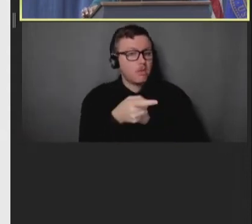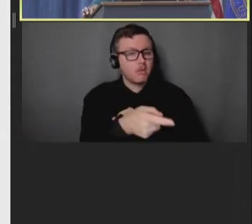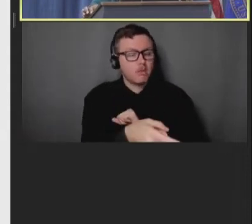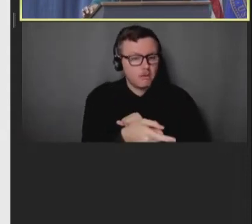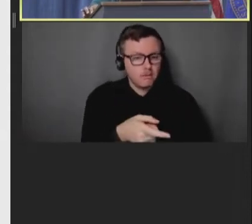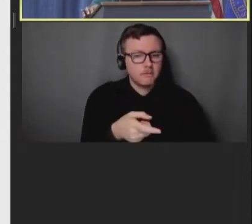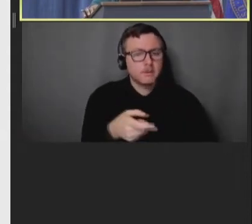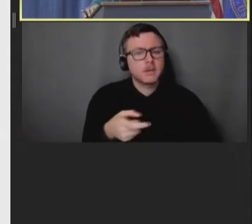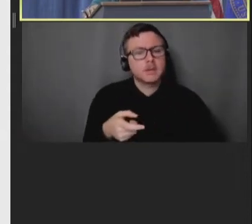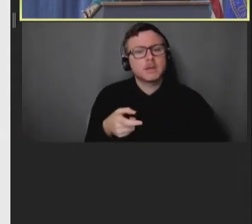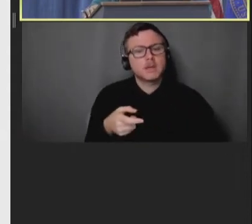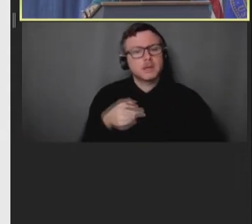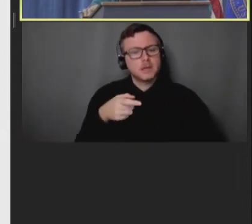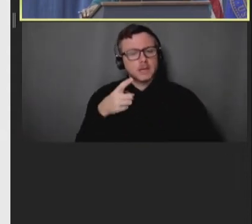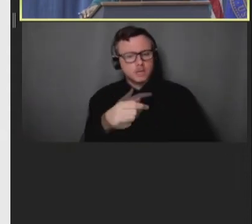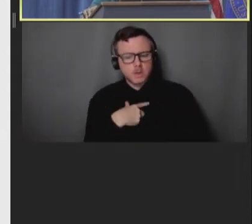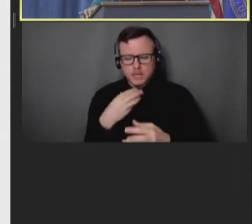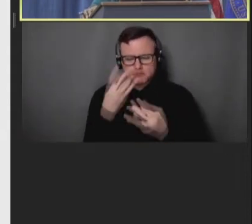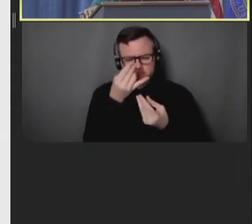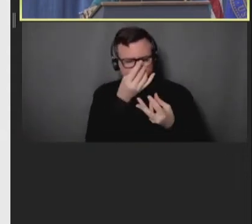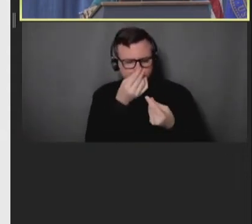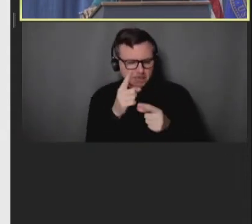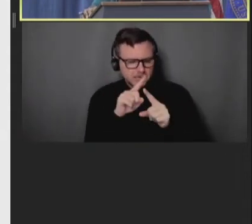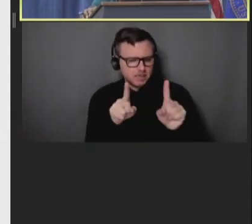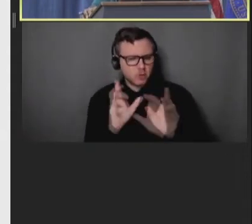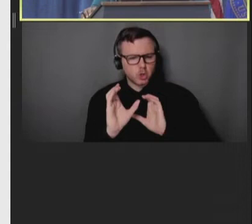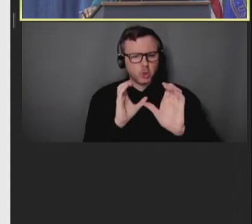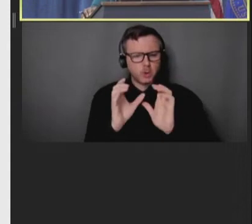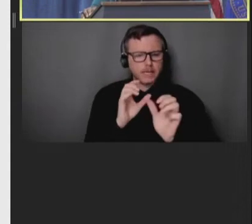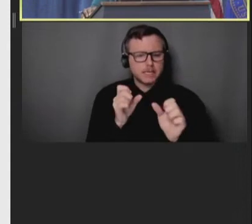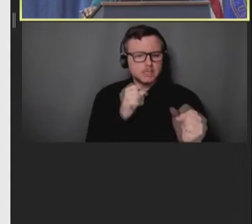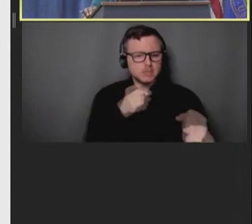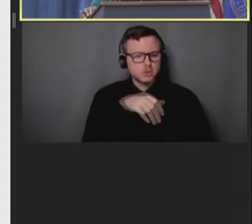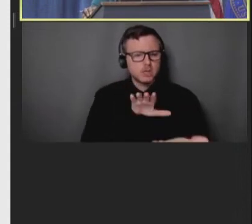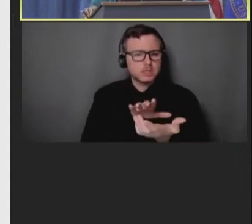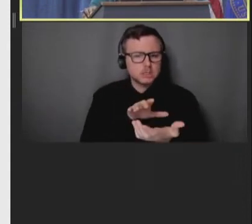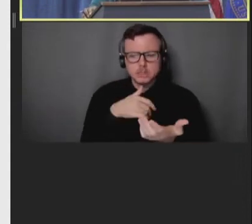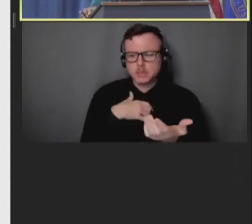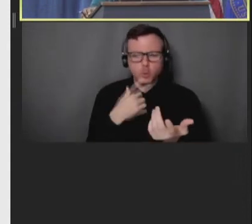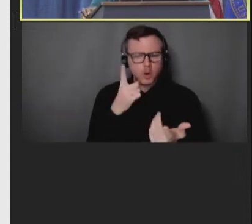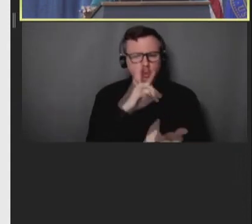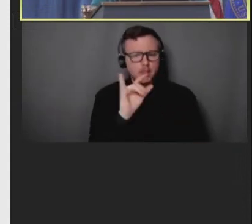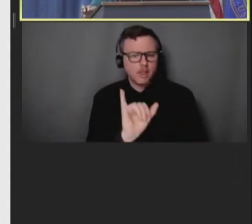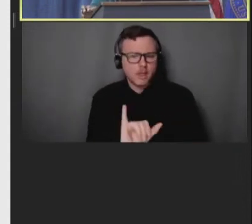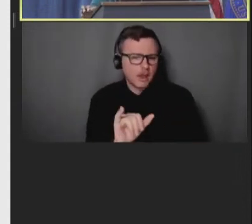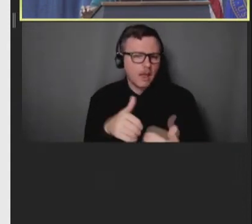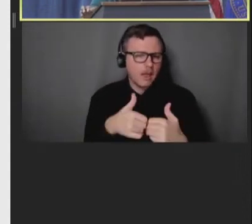communication strategies and what that should look like and how we should talk about vaccines,